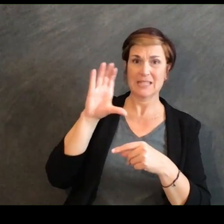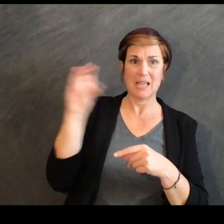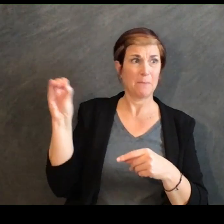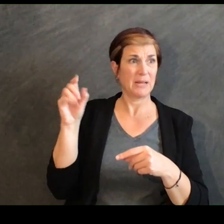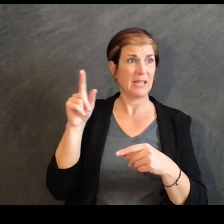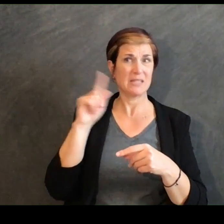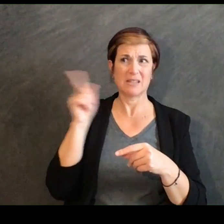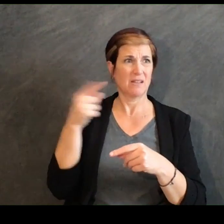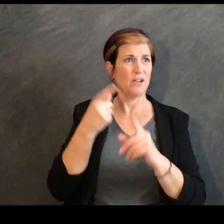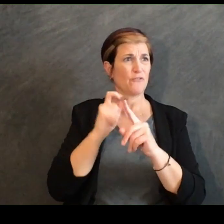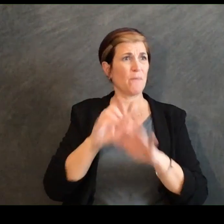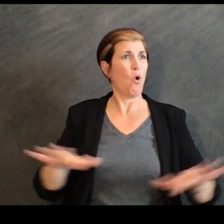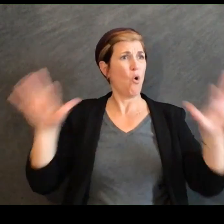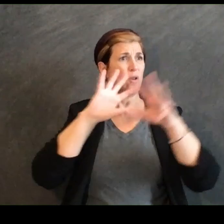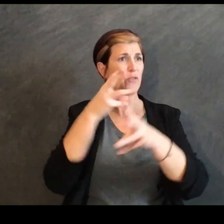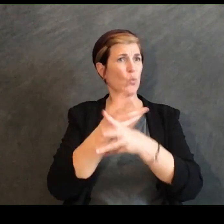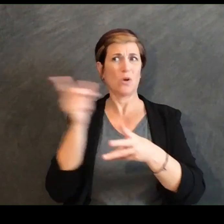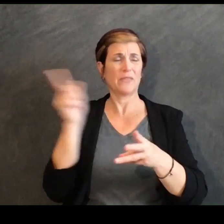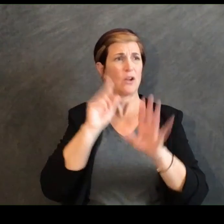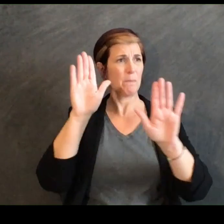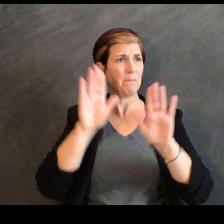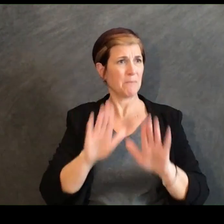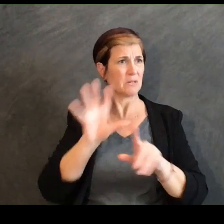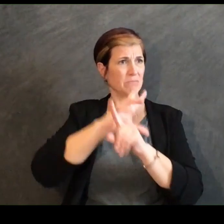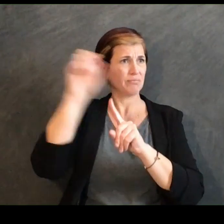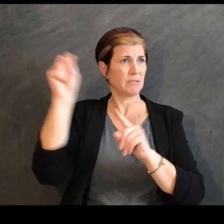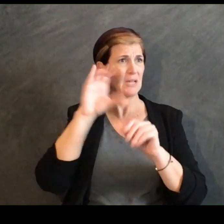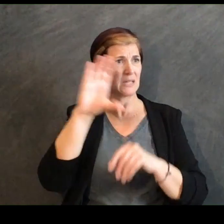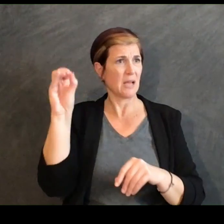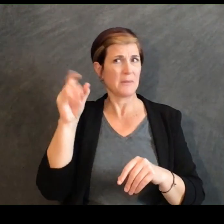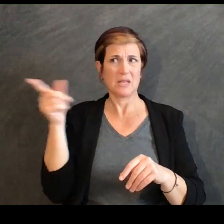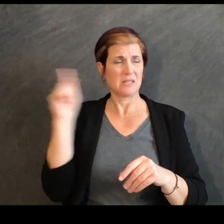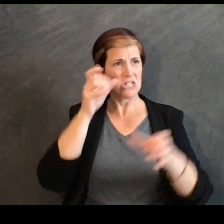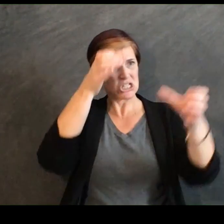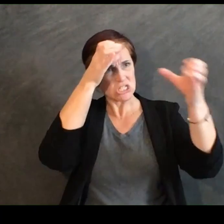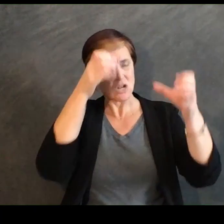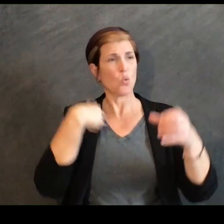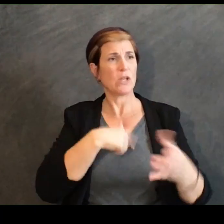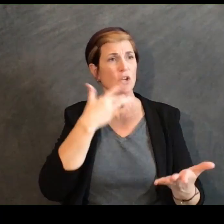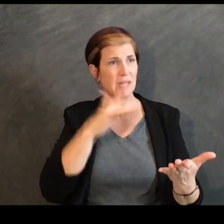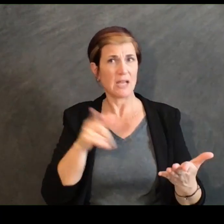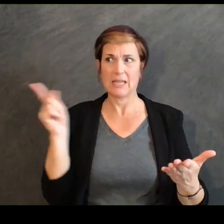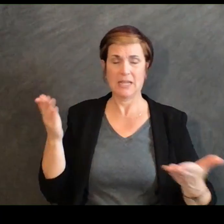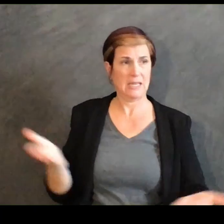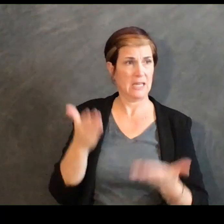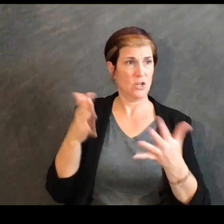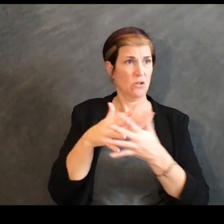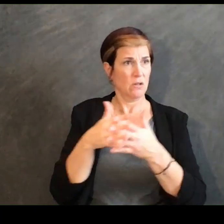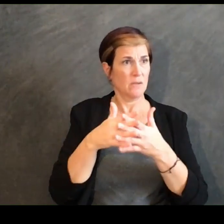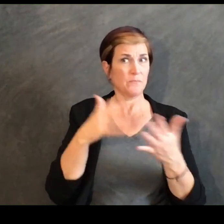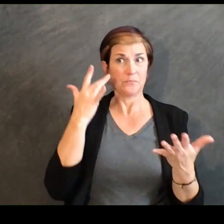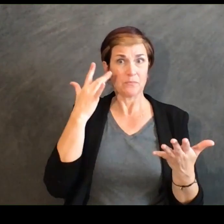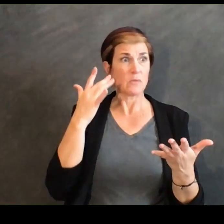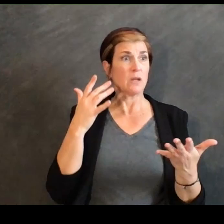companies that are very very knowledgeable and it's we're very lucky to have them because I think you're going to come up with whether it's